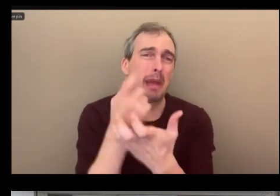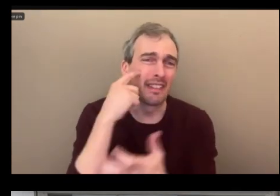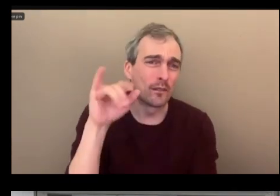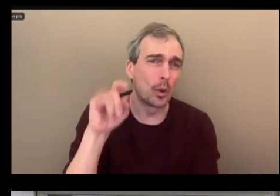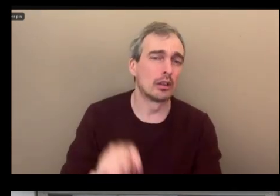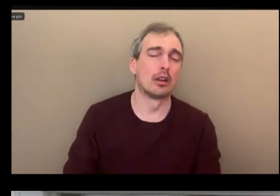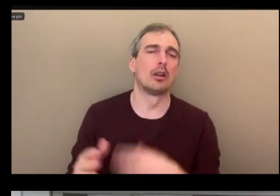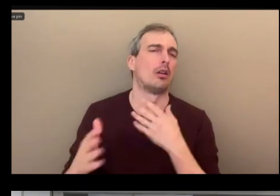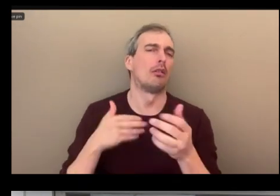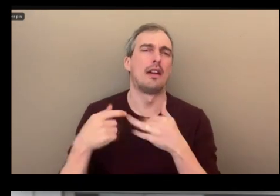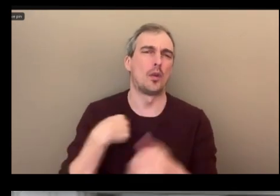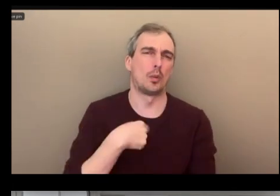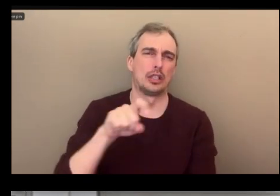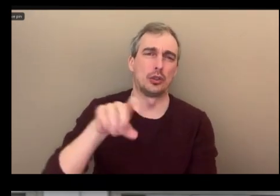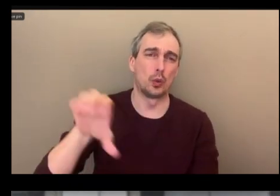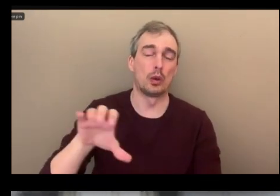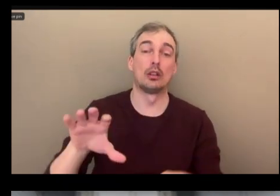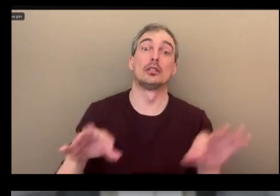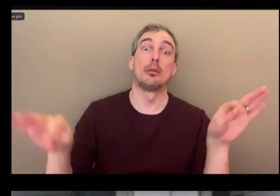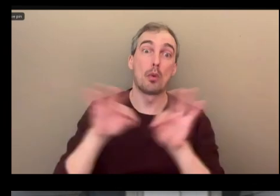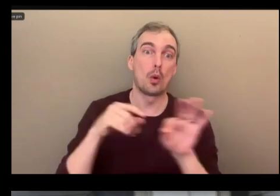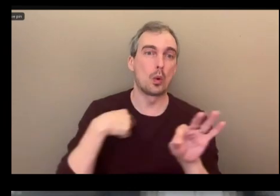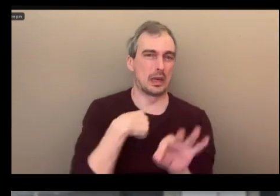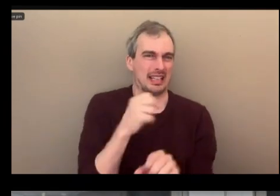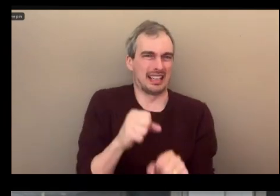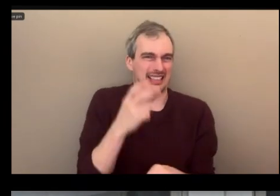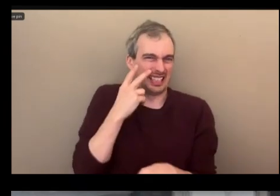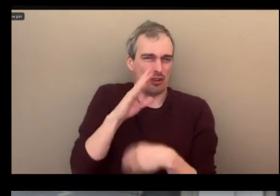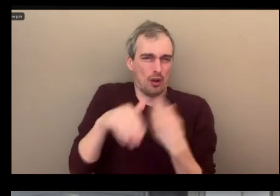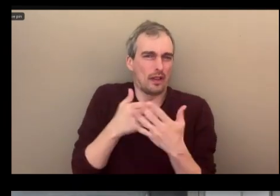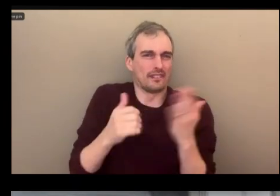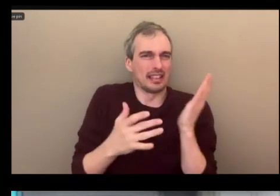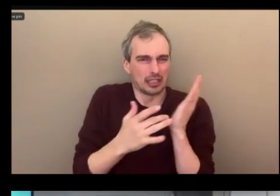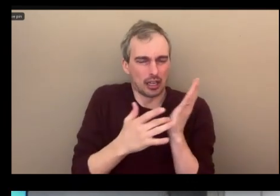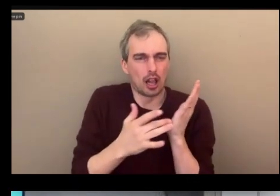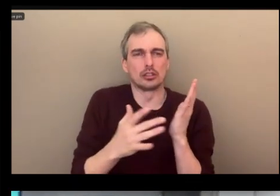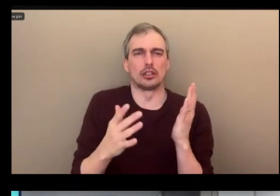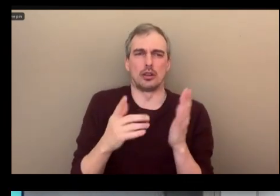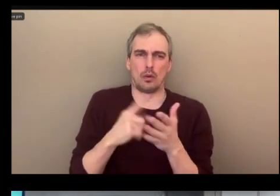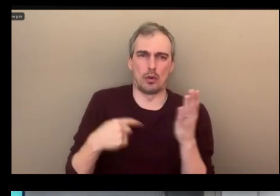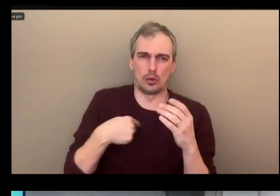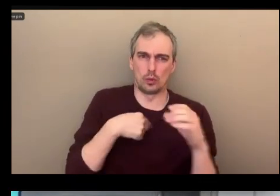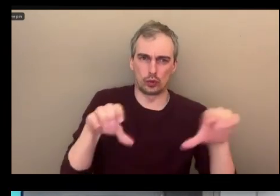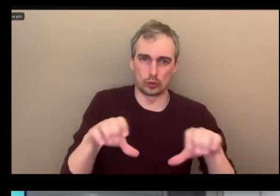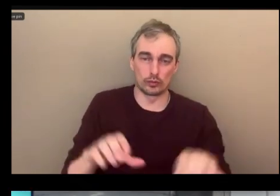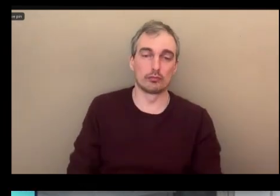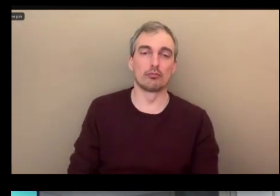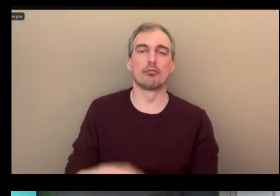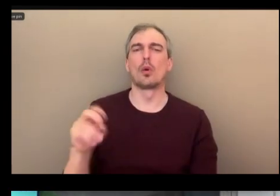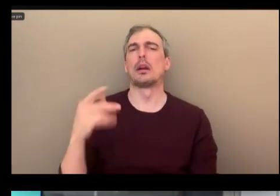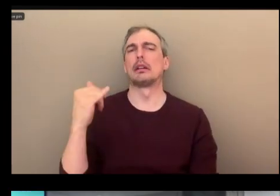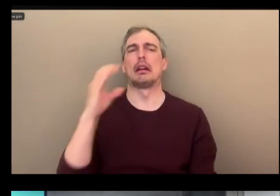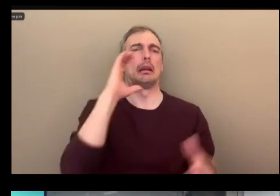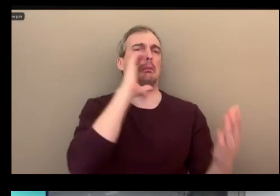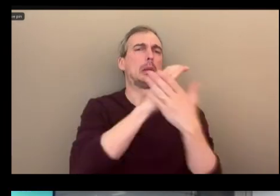So here's a couple different pictures of things I've already talked about. But I wanted to really illustrate that for each of you here in the room, as well as that's online.